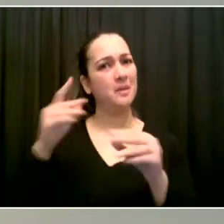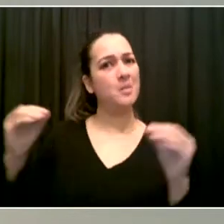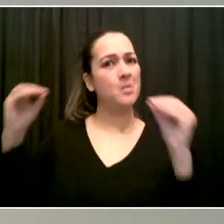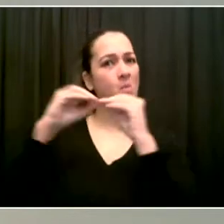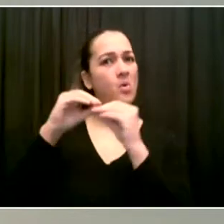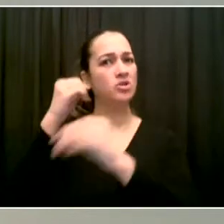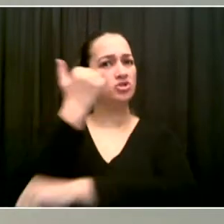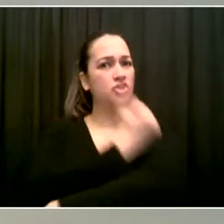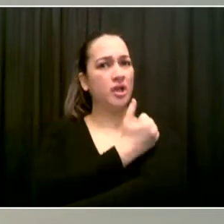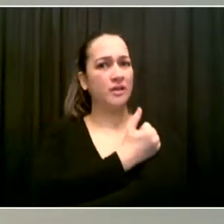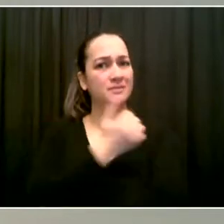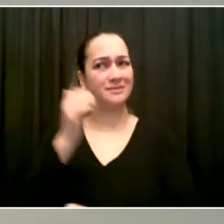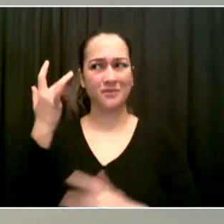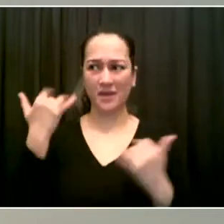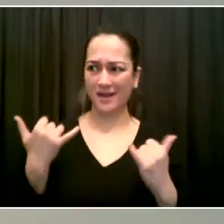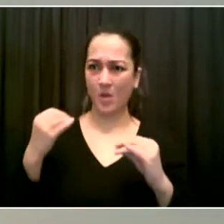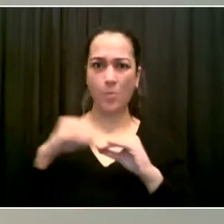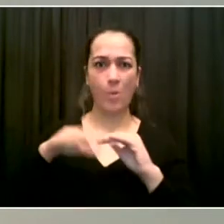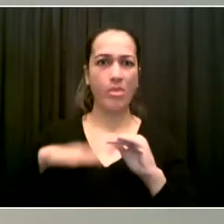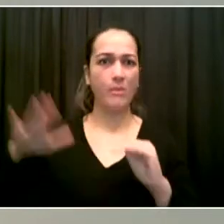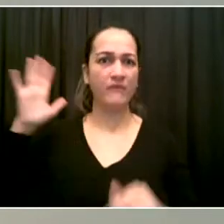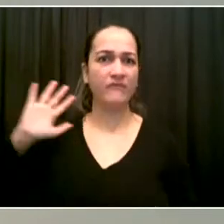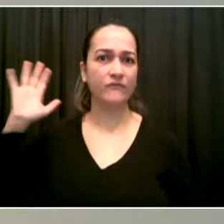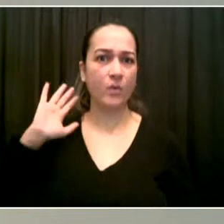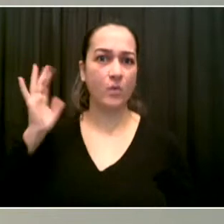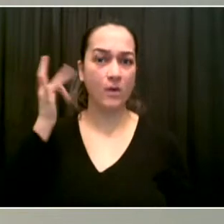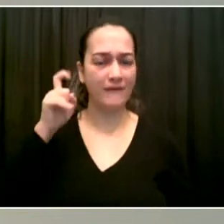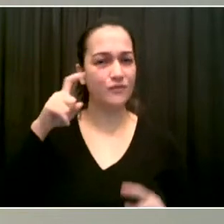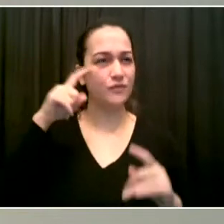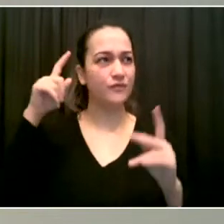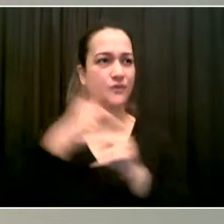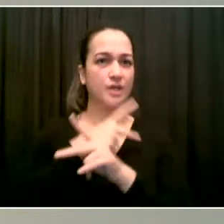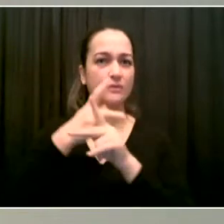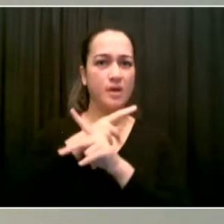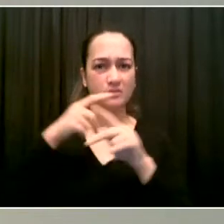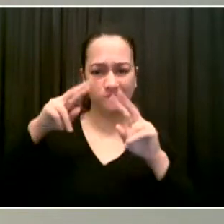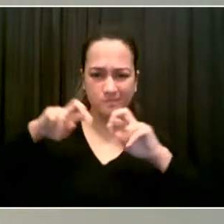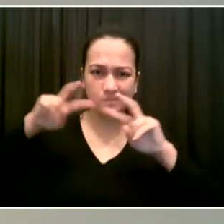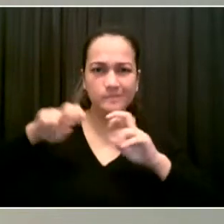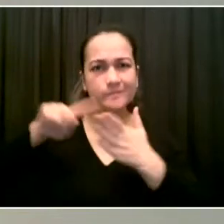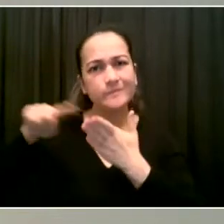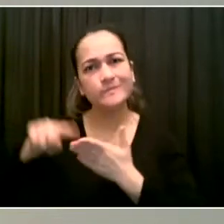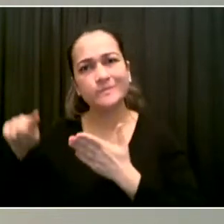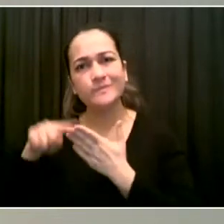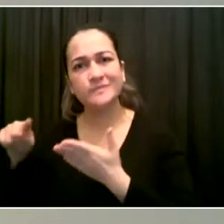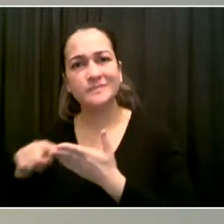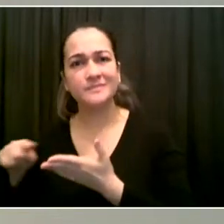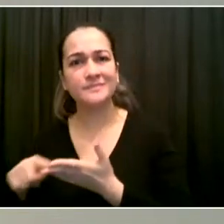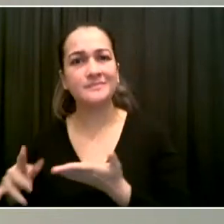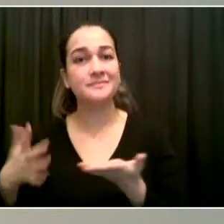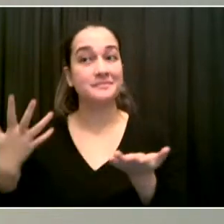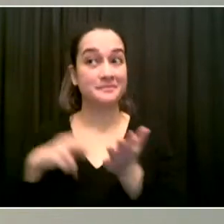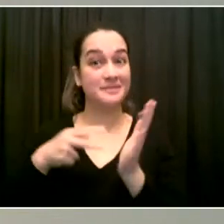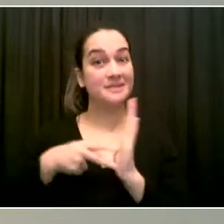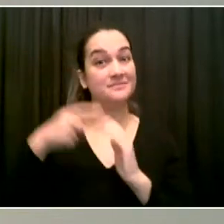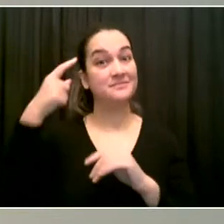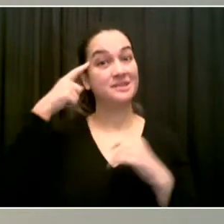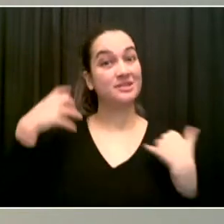INCREASE IN DRUG